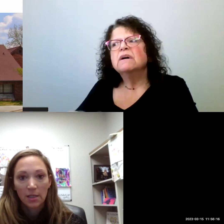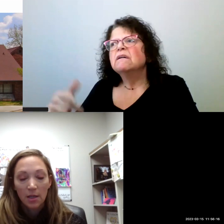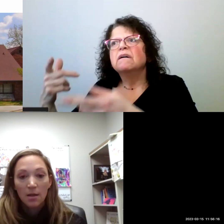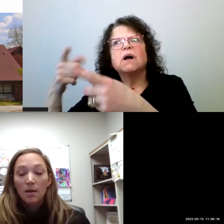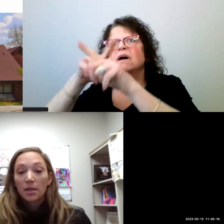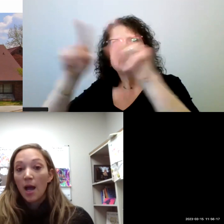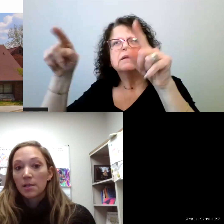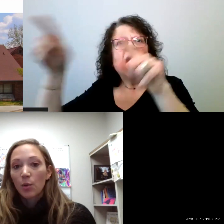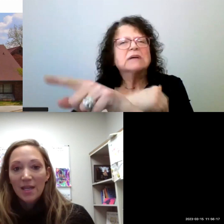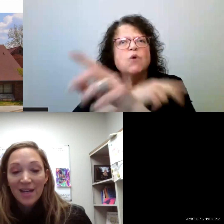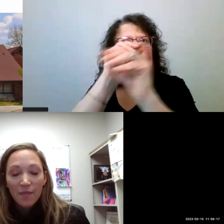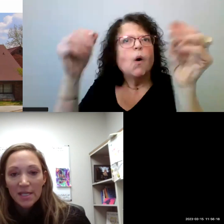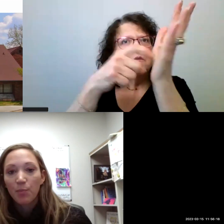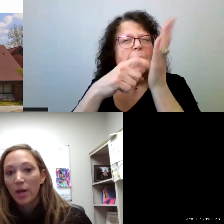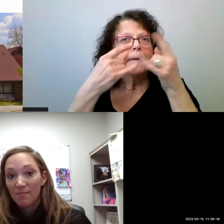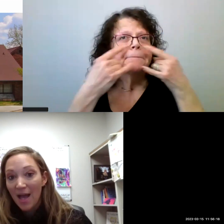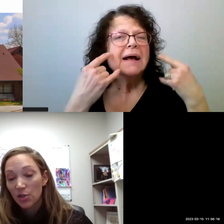Lindsay Weaver: Yeah. So even at this point